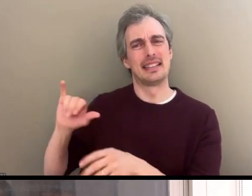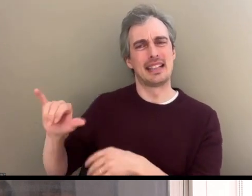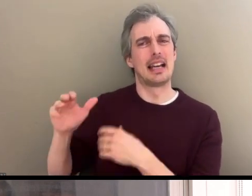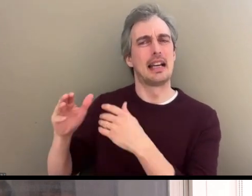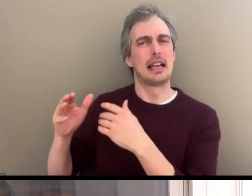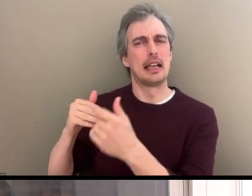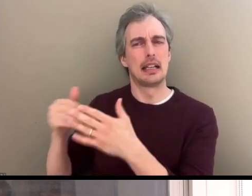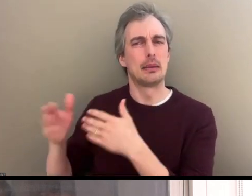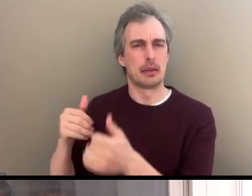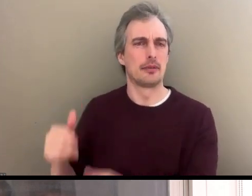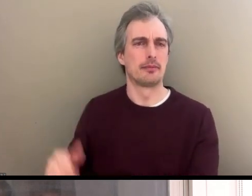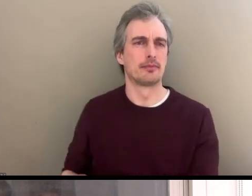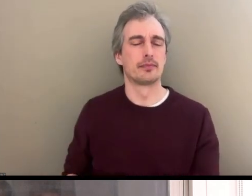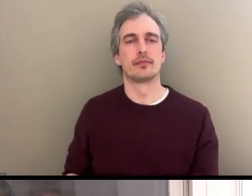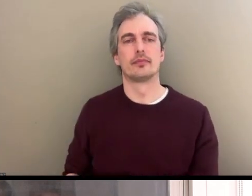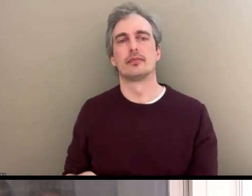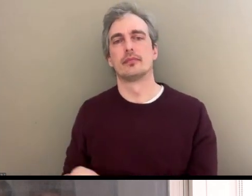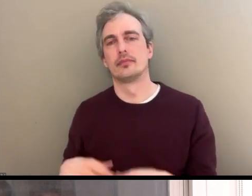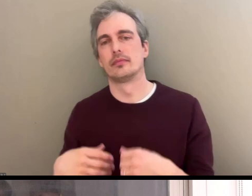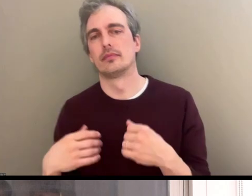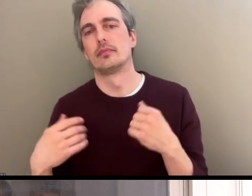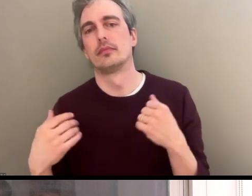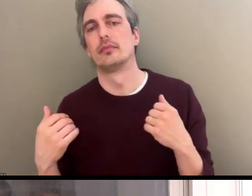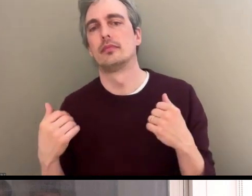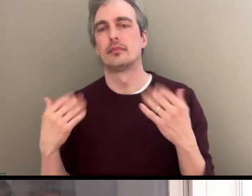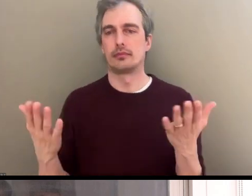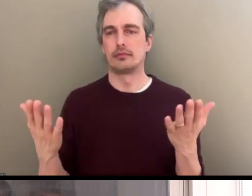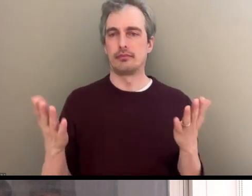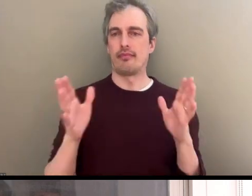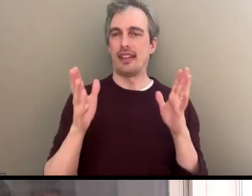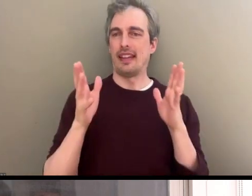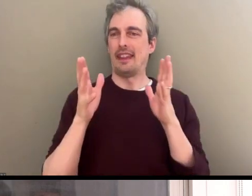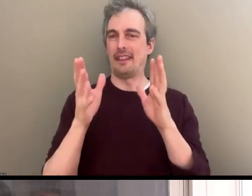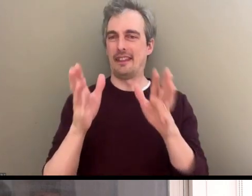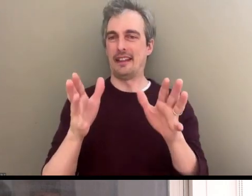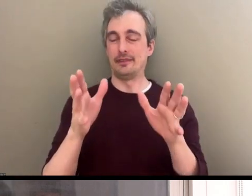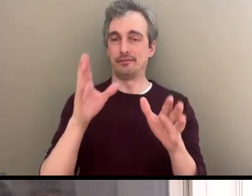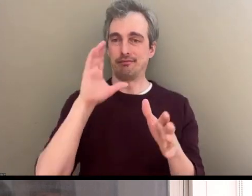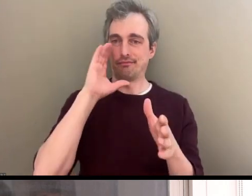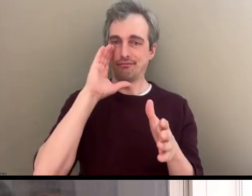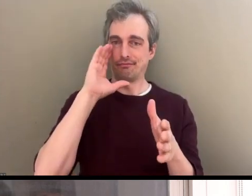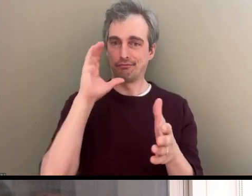And I leave you with this illustration. On the left hand side, it is a small white watch.